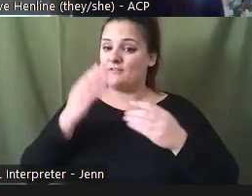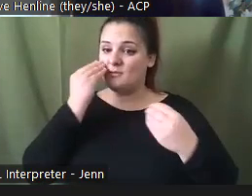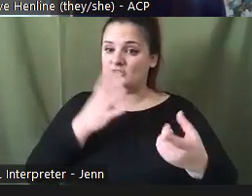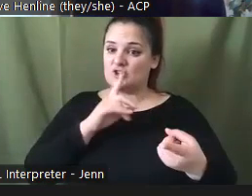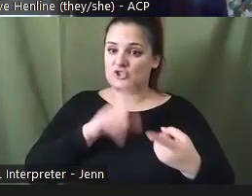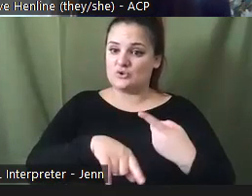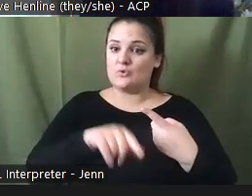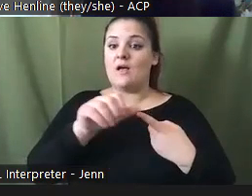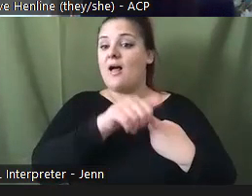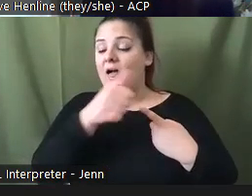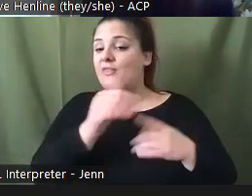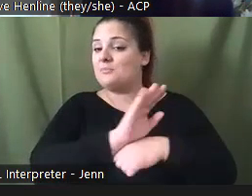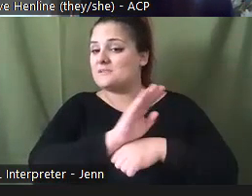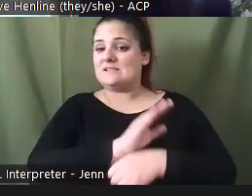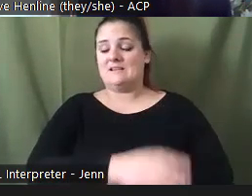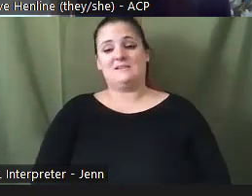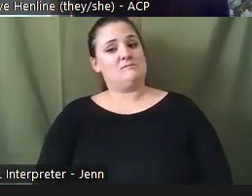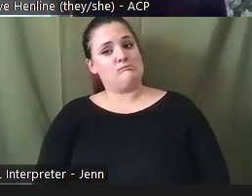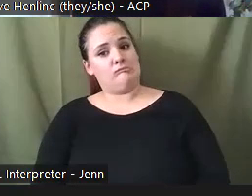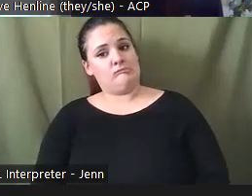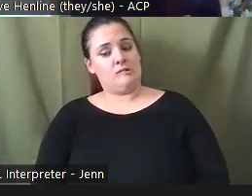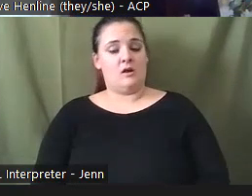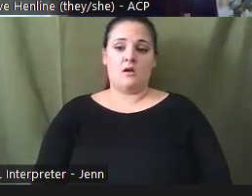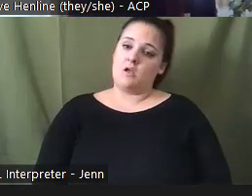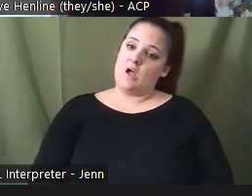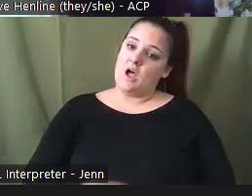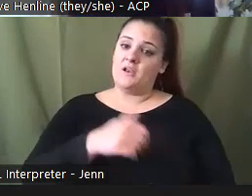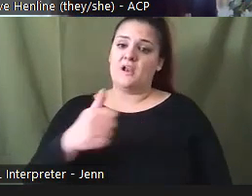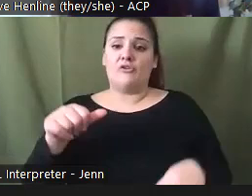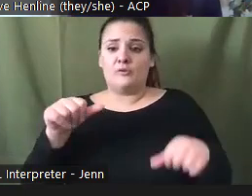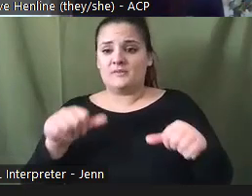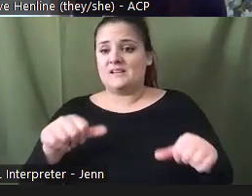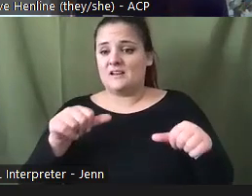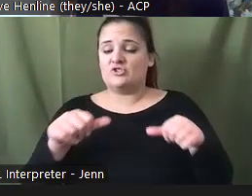other businesses. And so that could be another potential hole in a safety